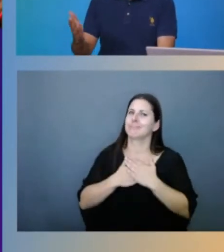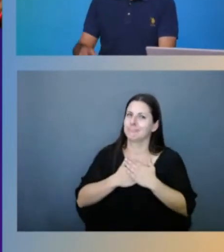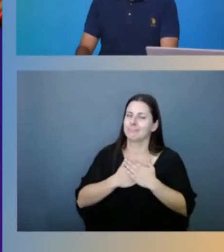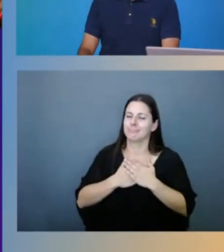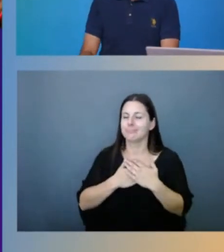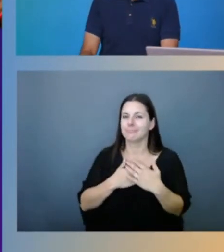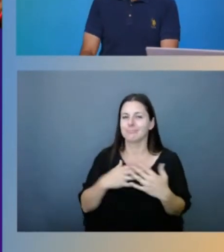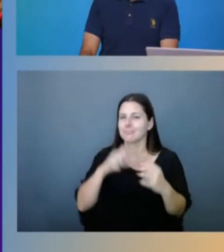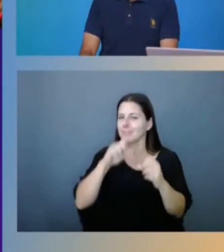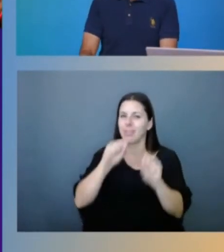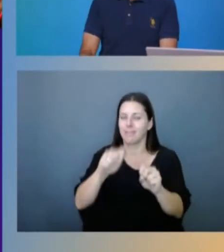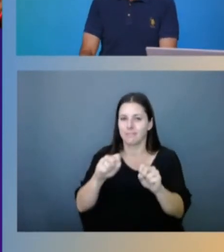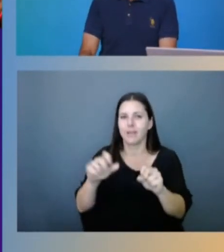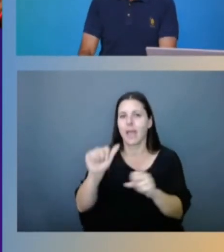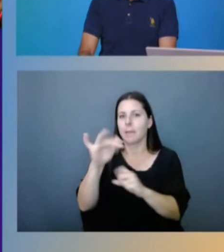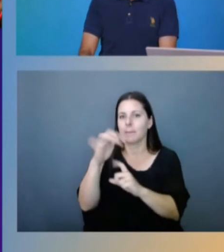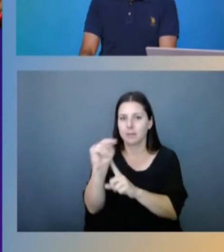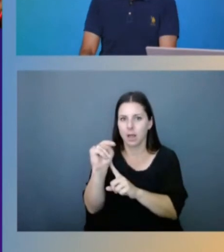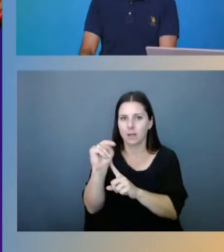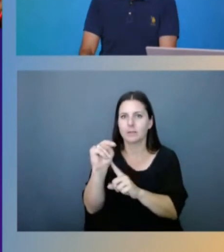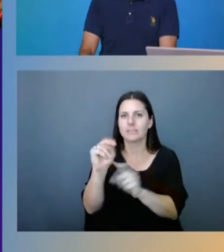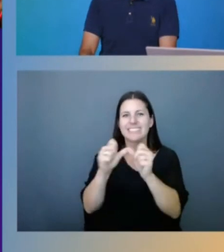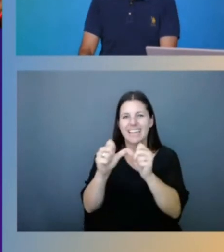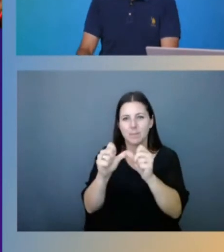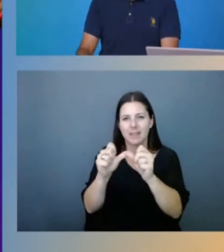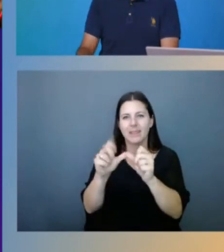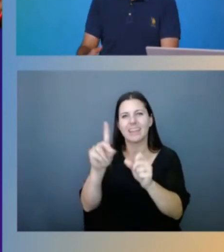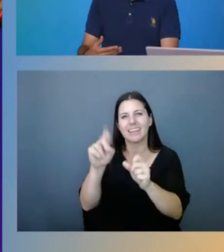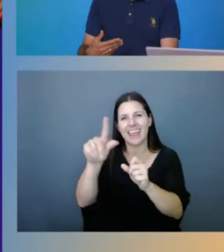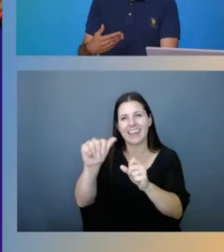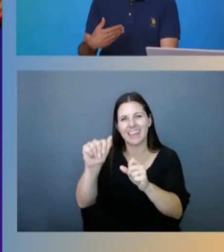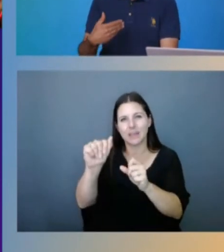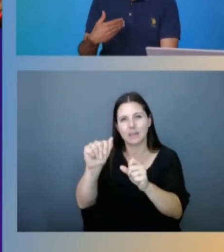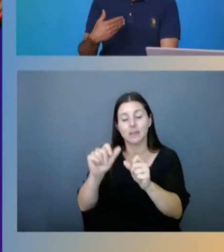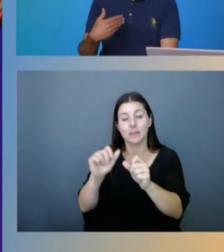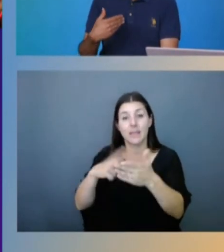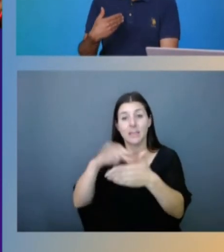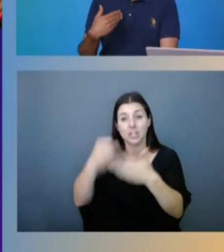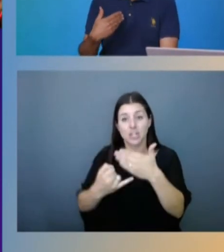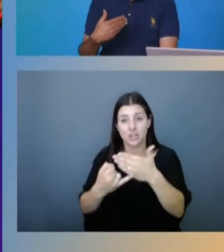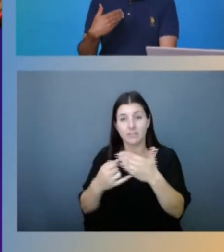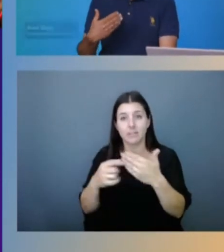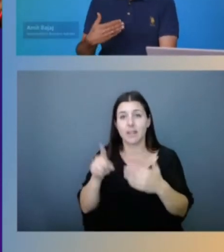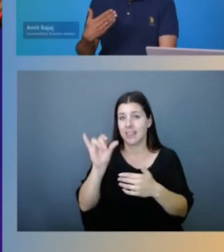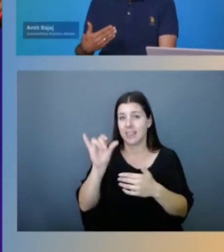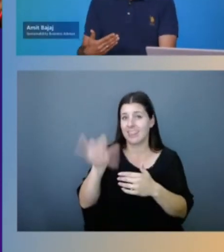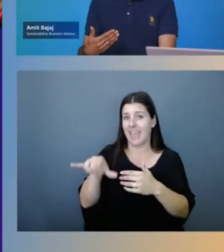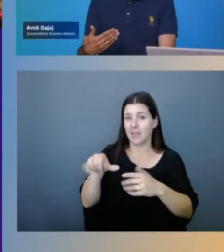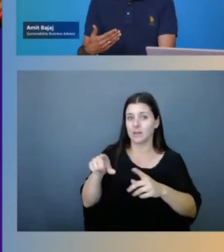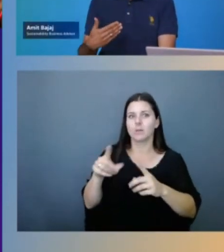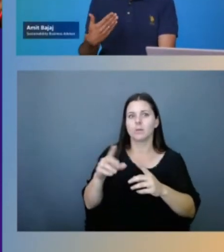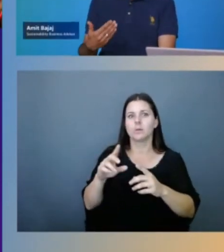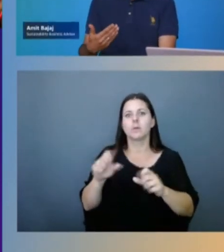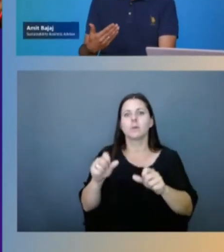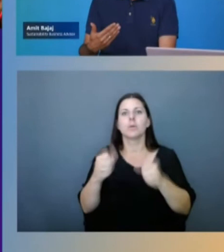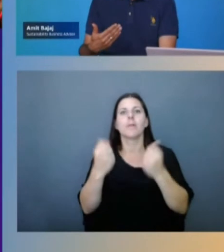Amazon's Sustainability Data Initiative is really a initiative which provides many different data sets to our customers,